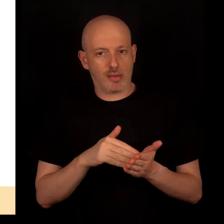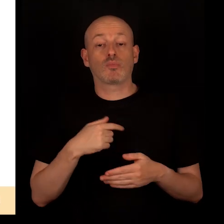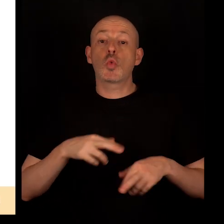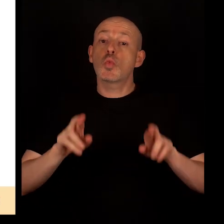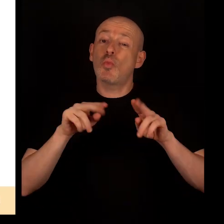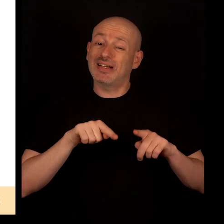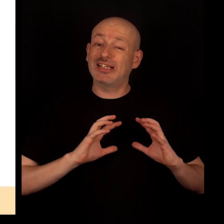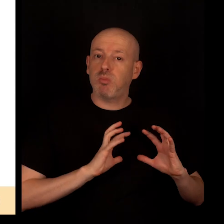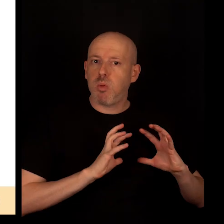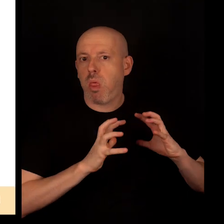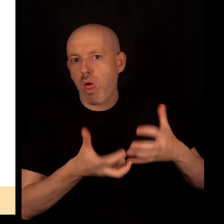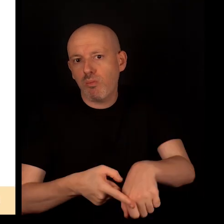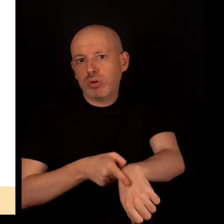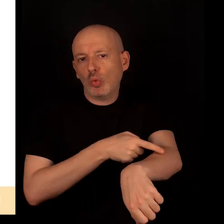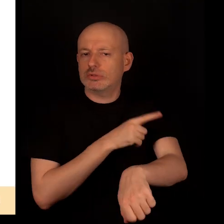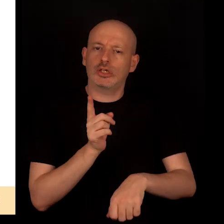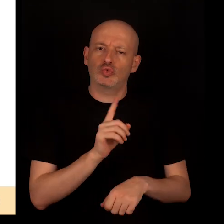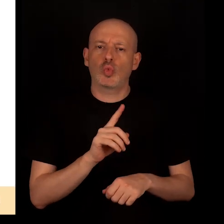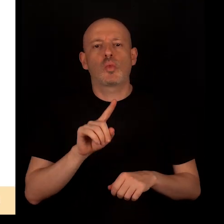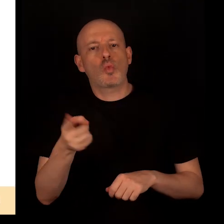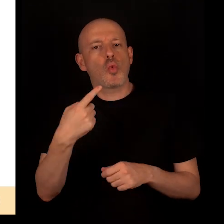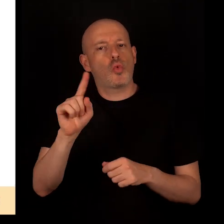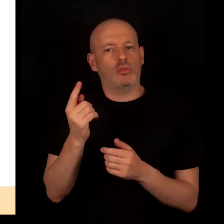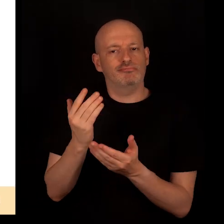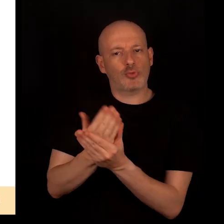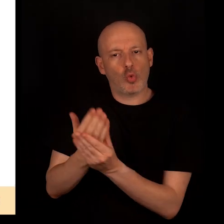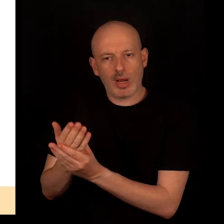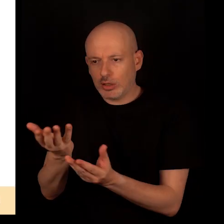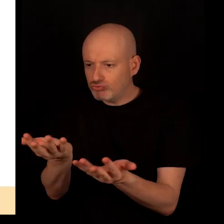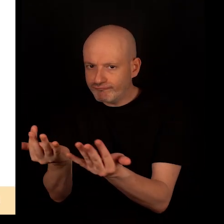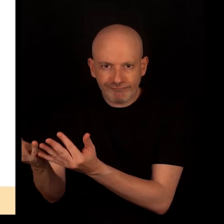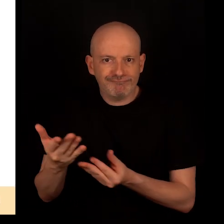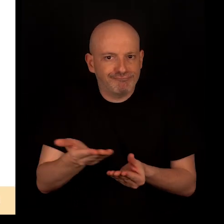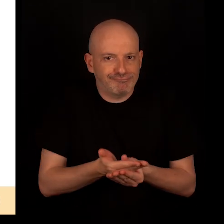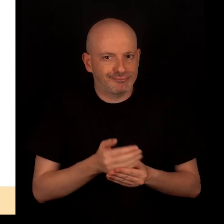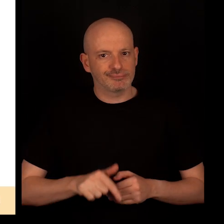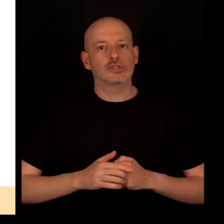Yeah, we hope it's not a very long process it is just to have some documents about it.